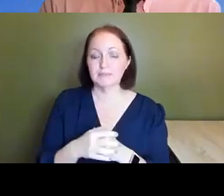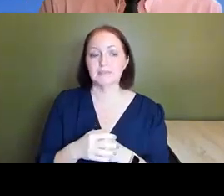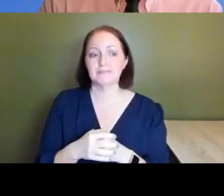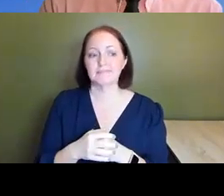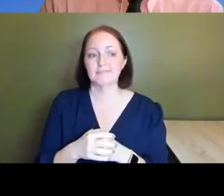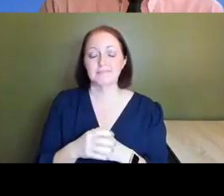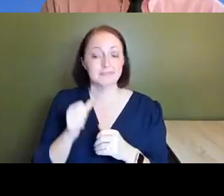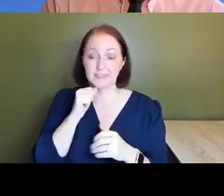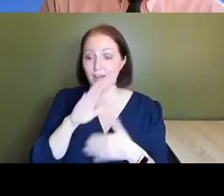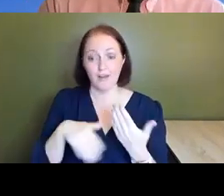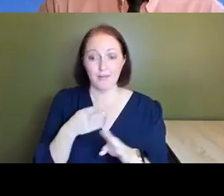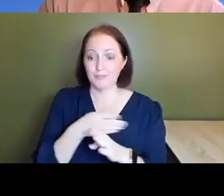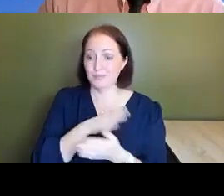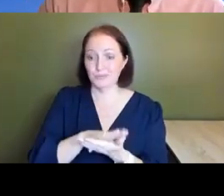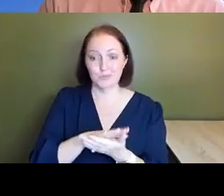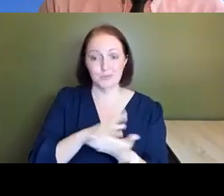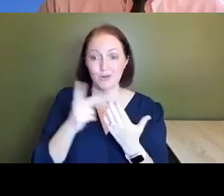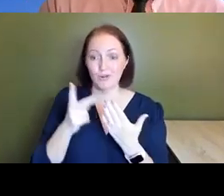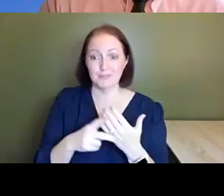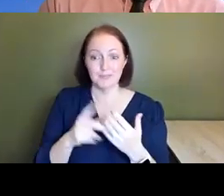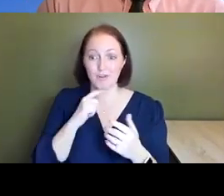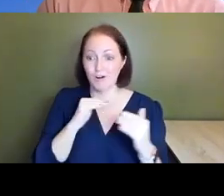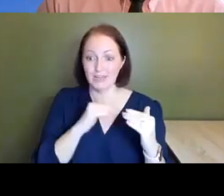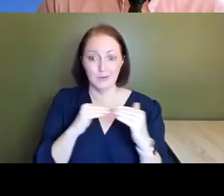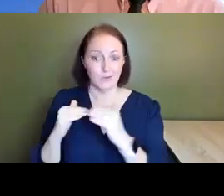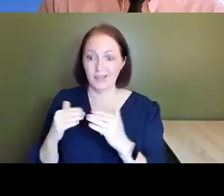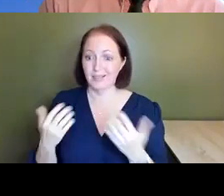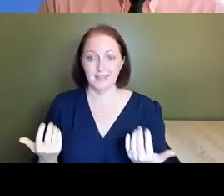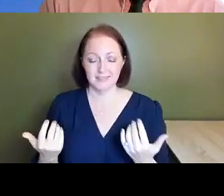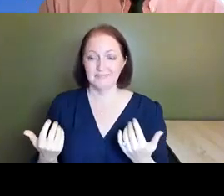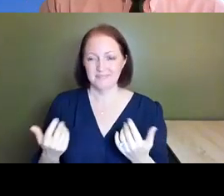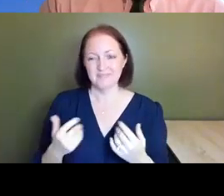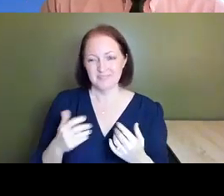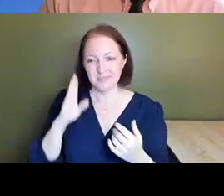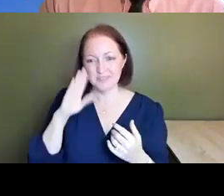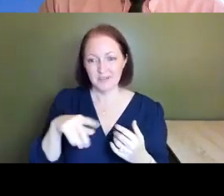preschool programs are created equal and we know that the quality of the early learning